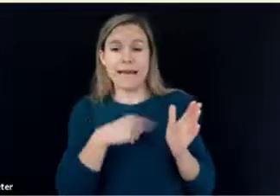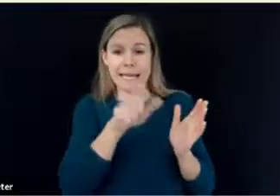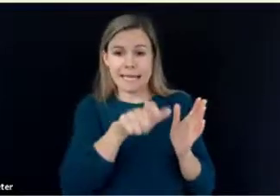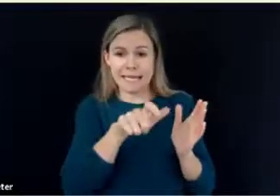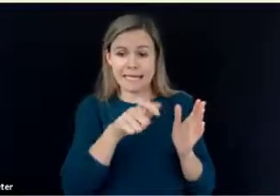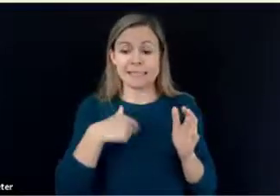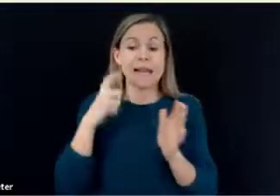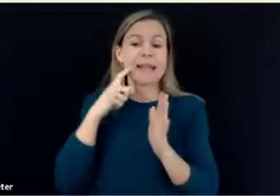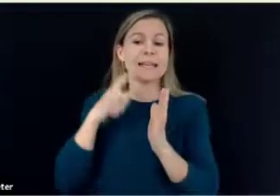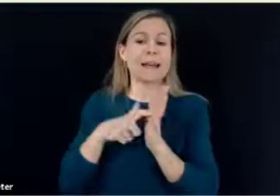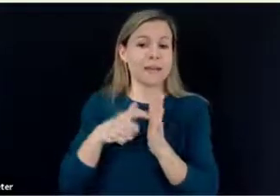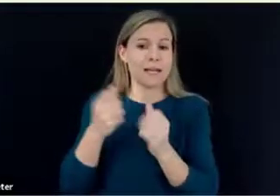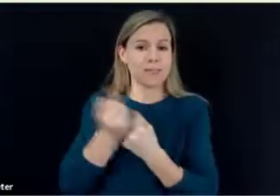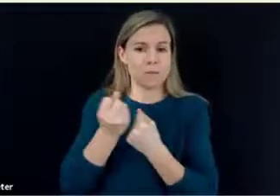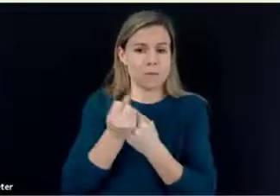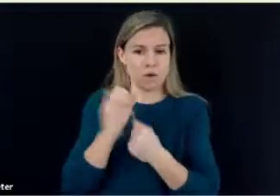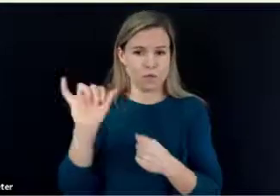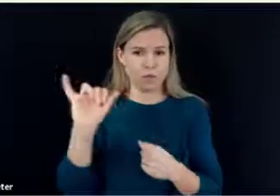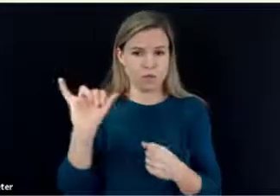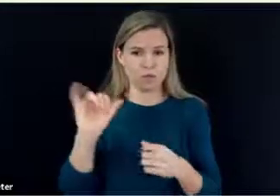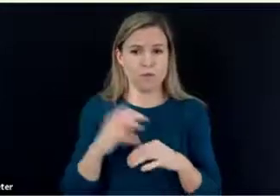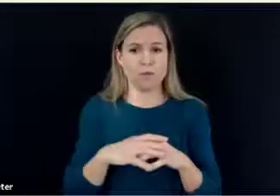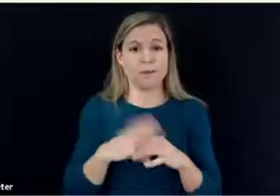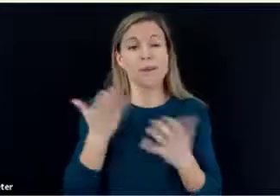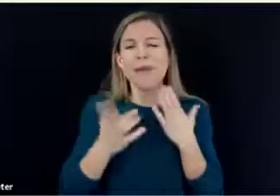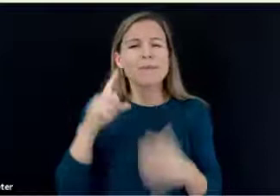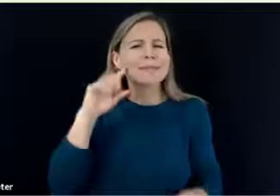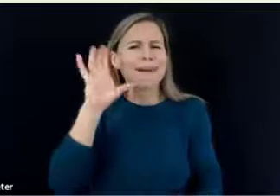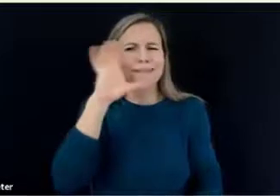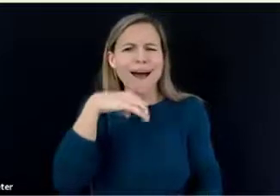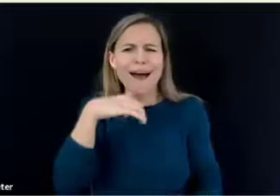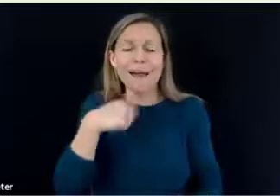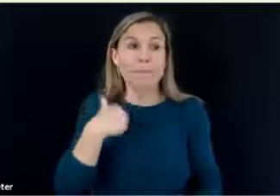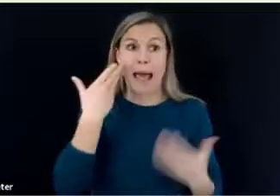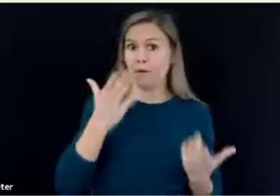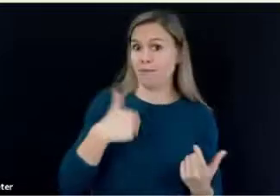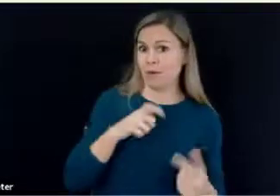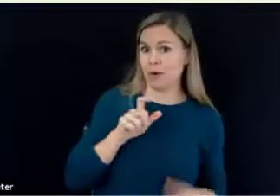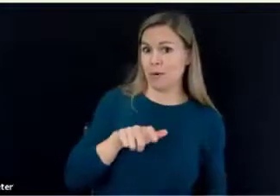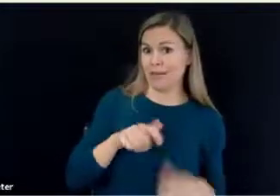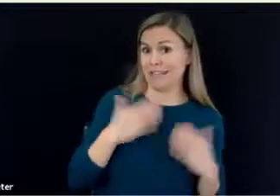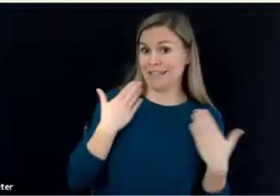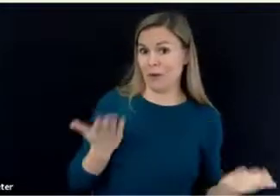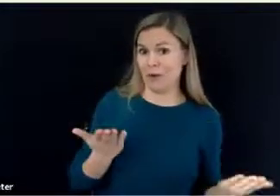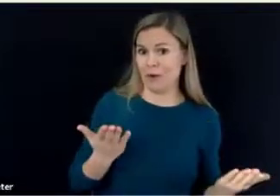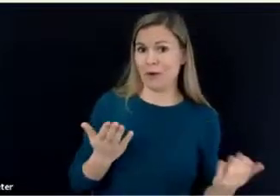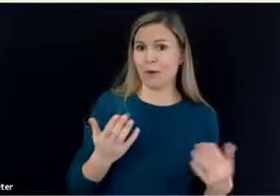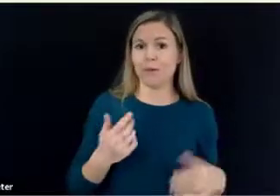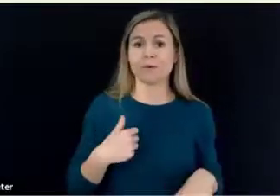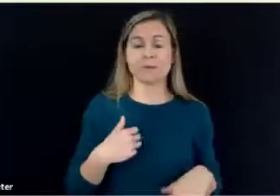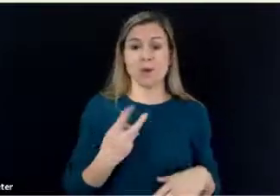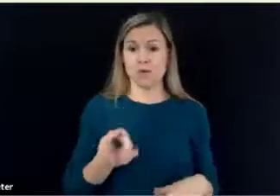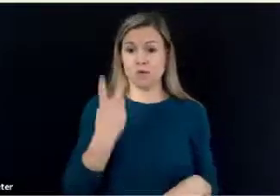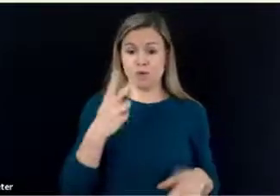but a lot of times we don't even know what our needs are, and I list this as two different ways. One, a family may not even realize